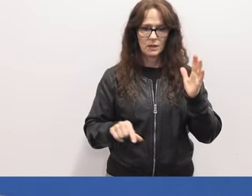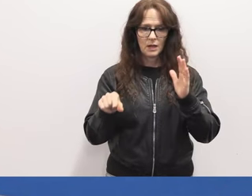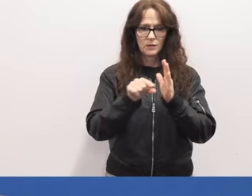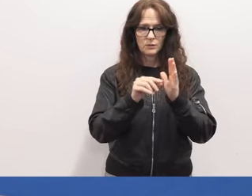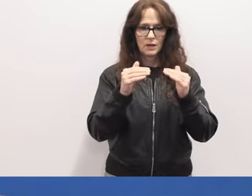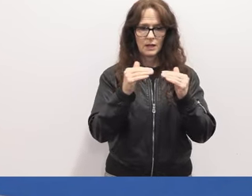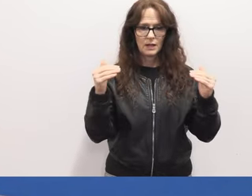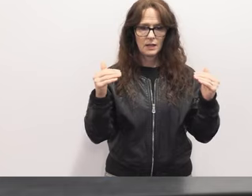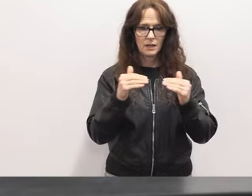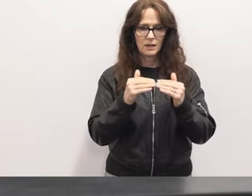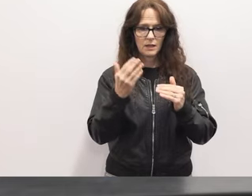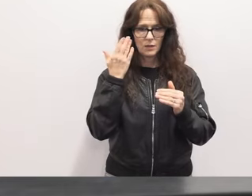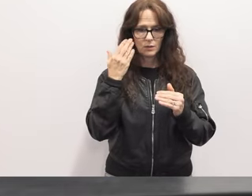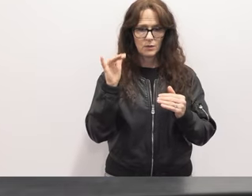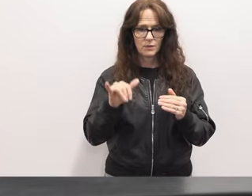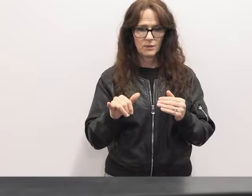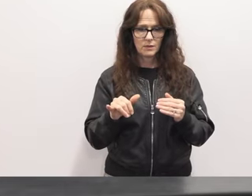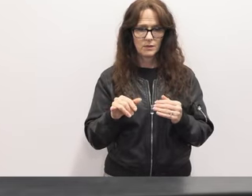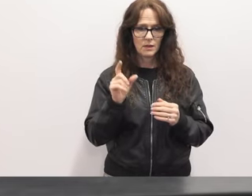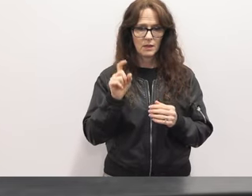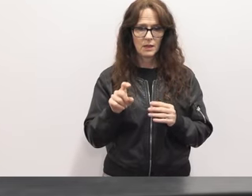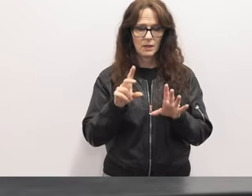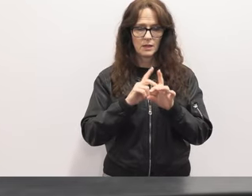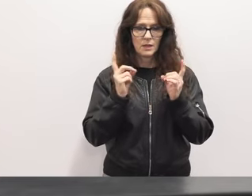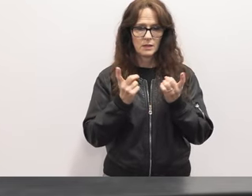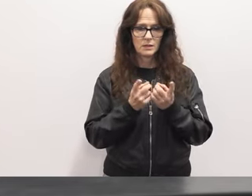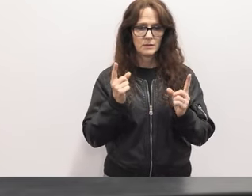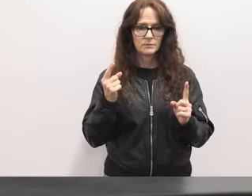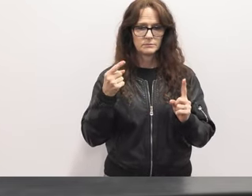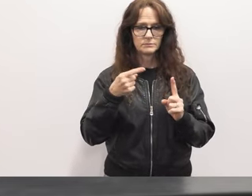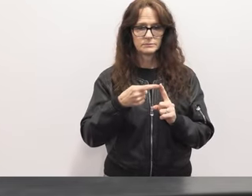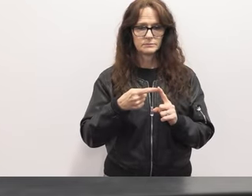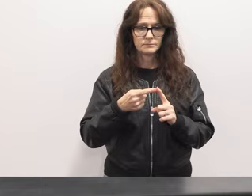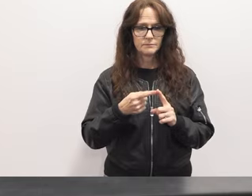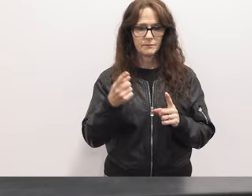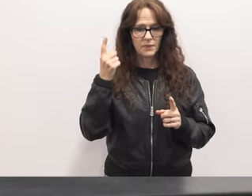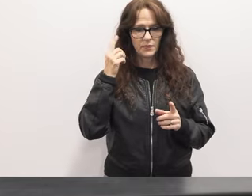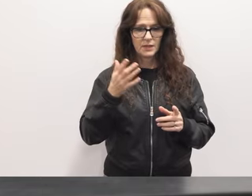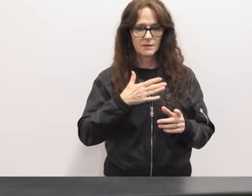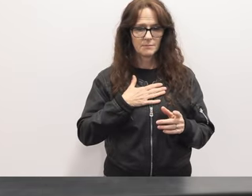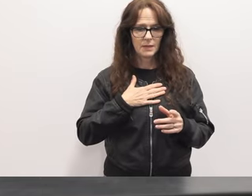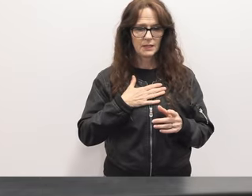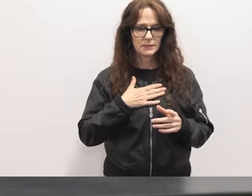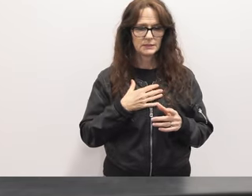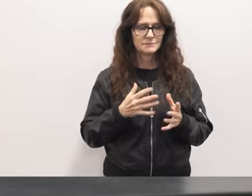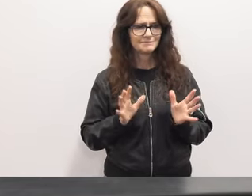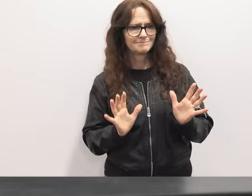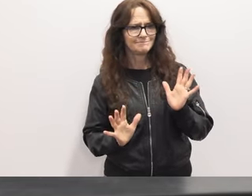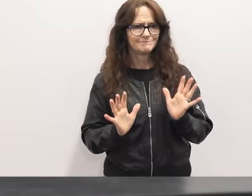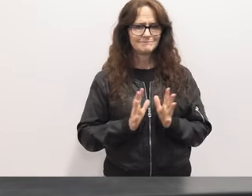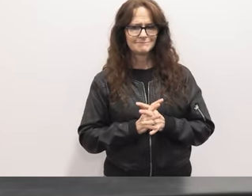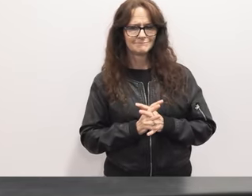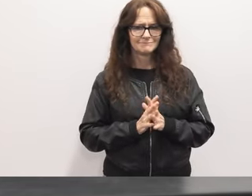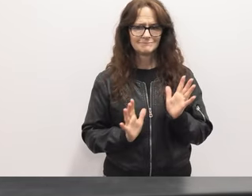So I do know that that has to be a district goal. And I think my reservations with what we're doing